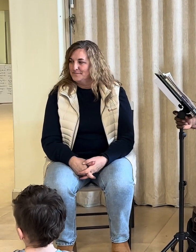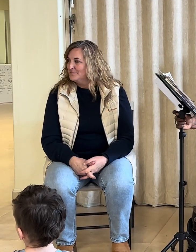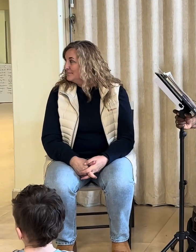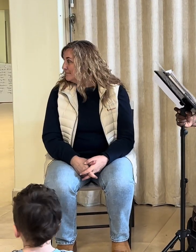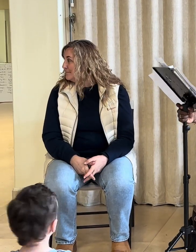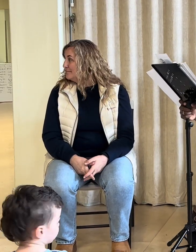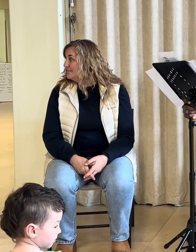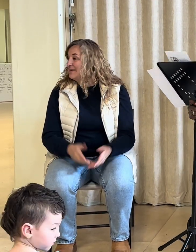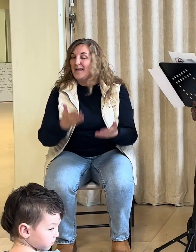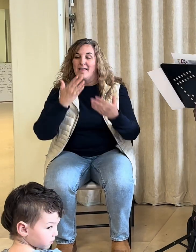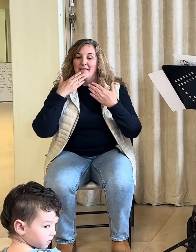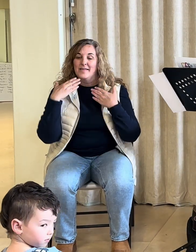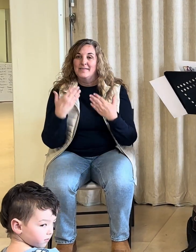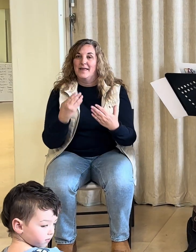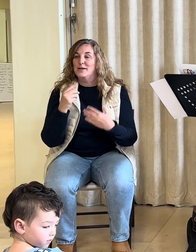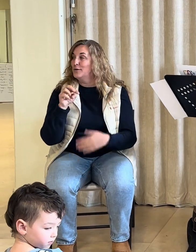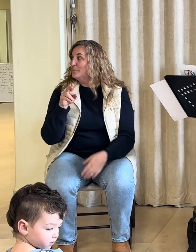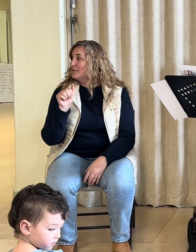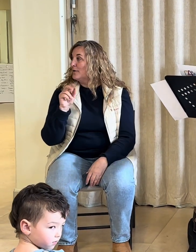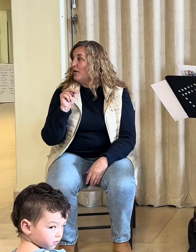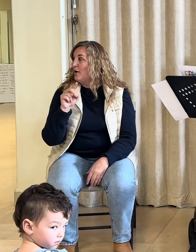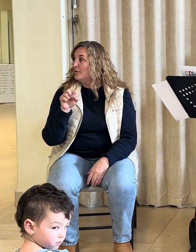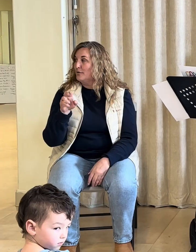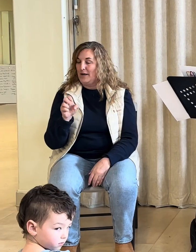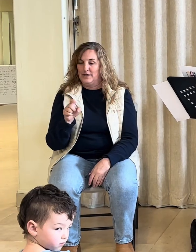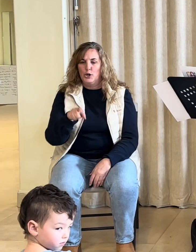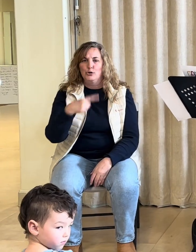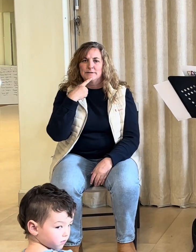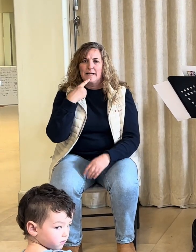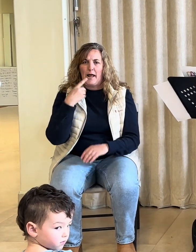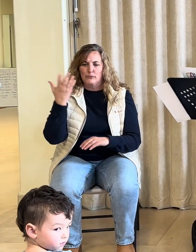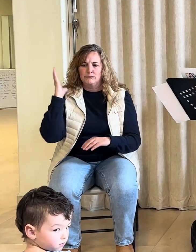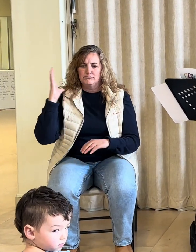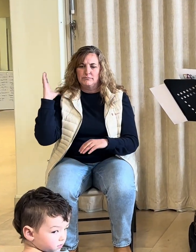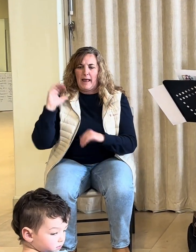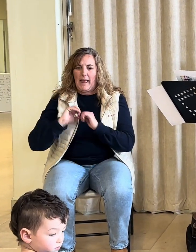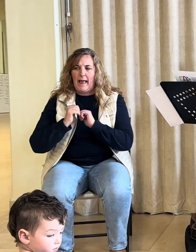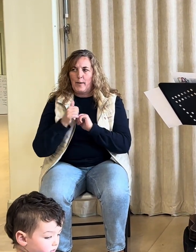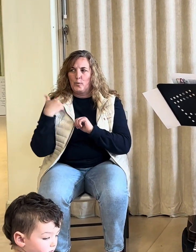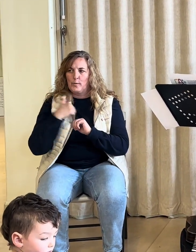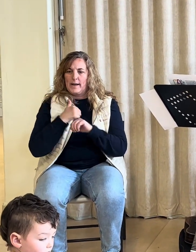Thank you, Mr. Andre. You said something earlier. We were talking about how we march